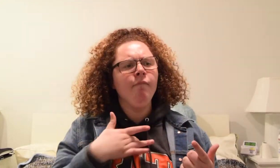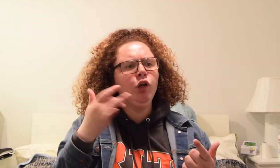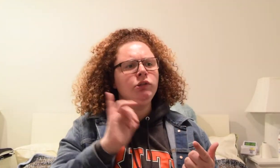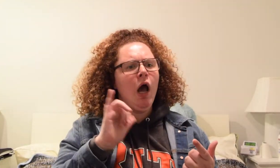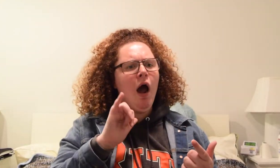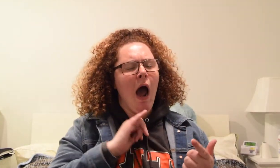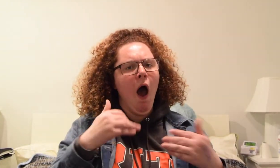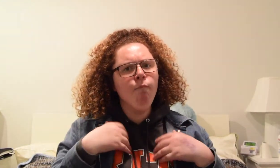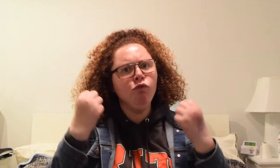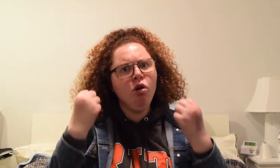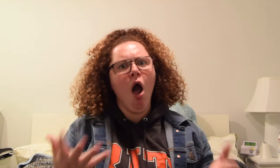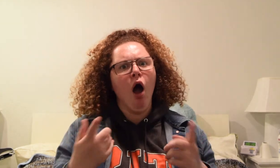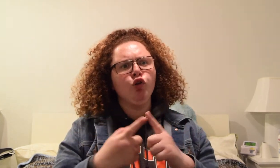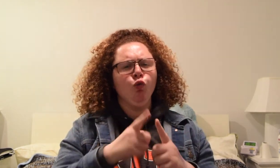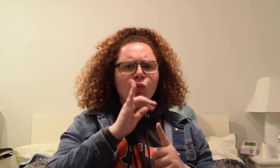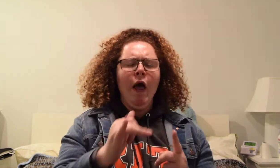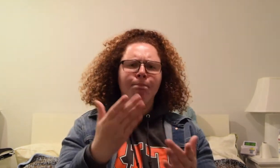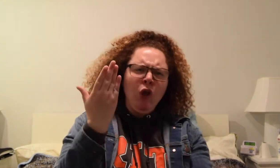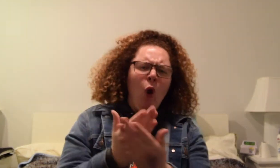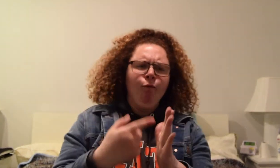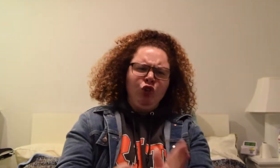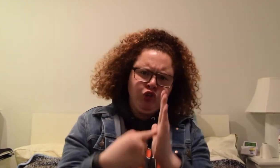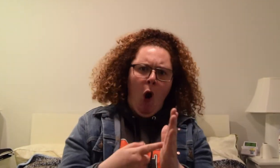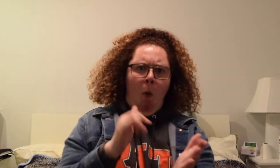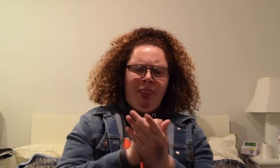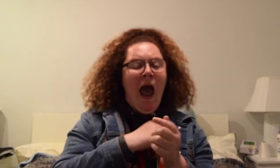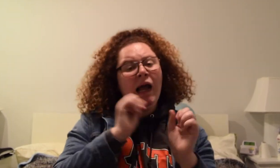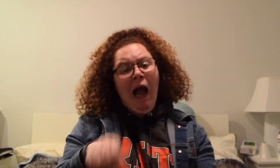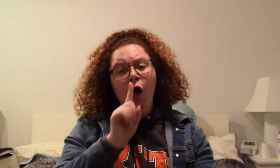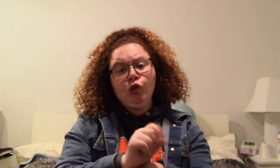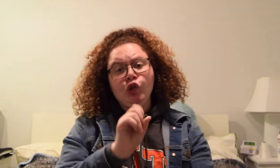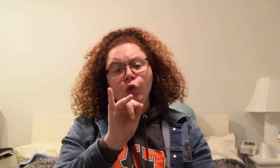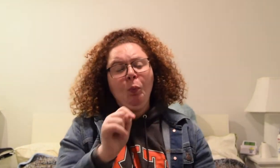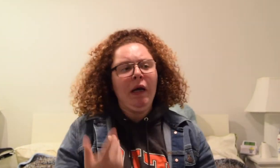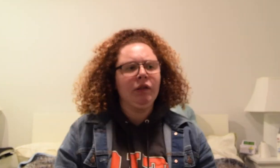I feel like I have a lot to really prove and show that I can do it